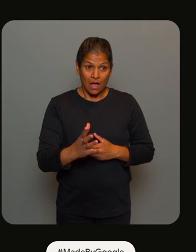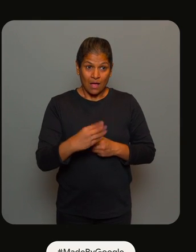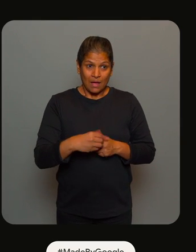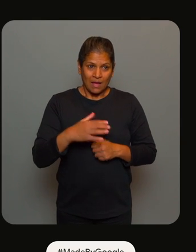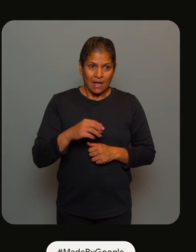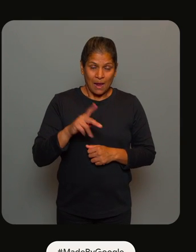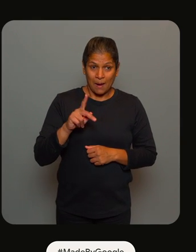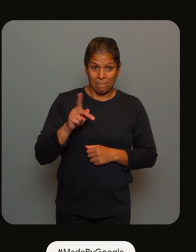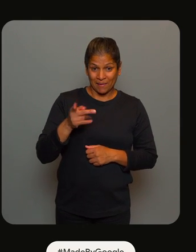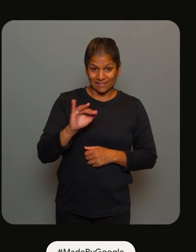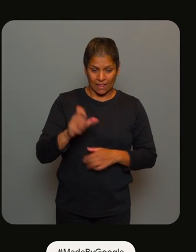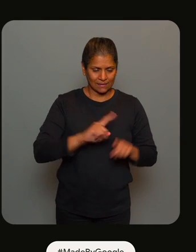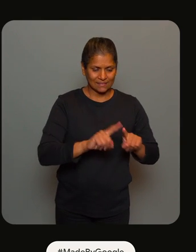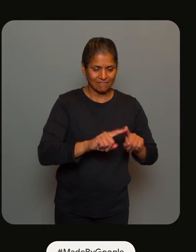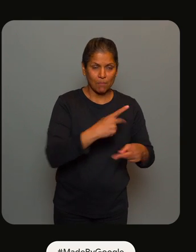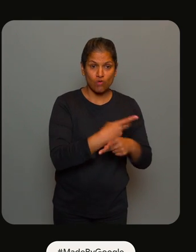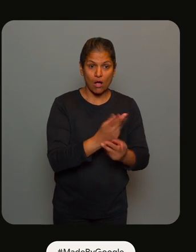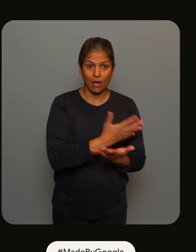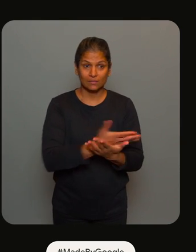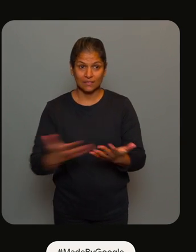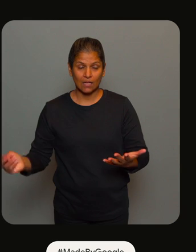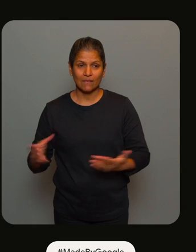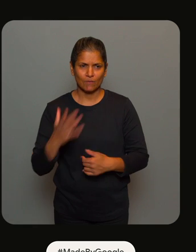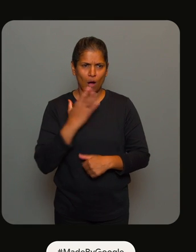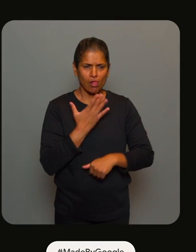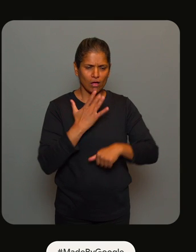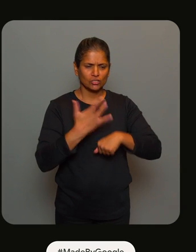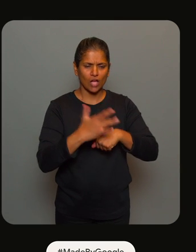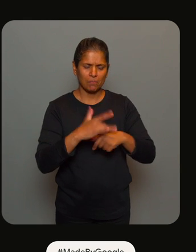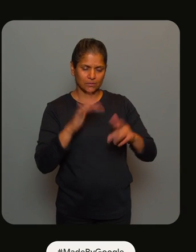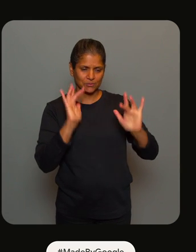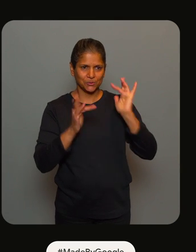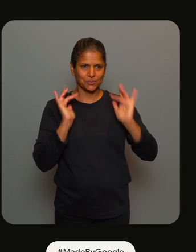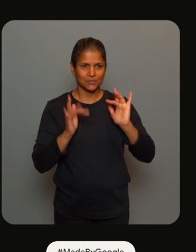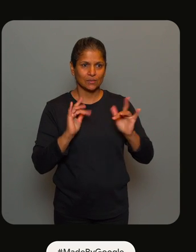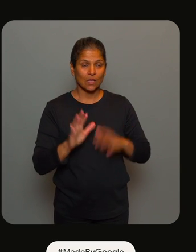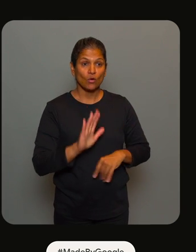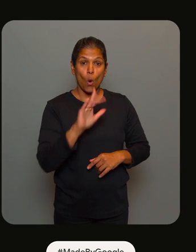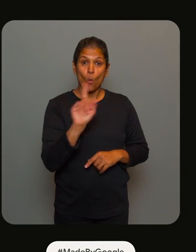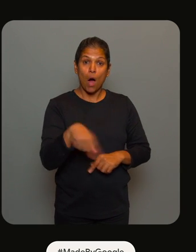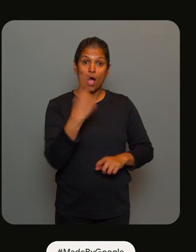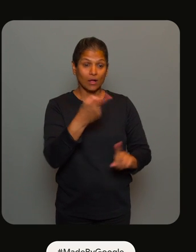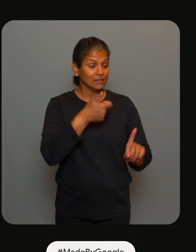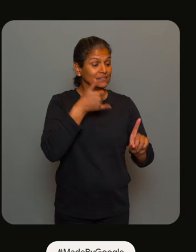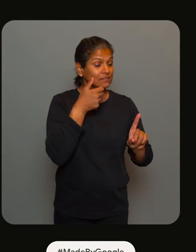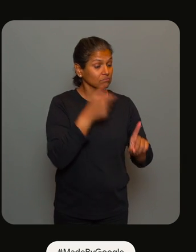finishes. We don’t just copy-paste one color we like across all of our products.